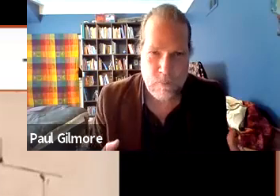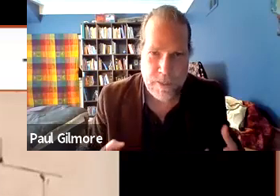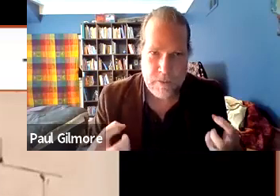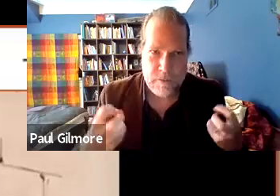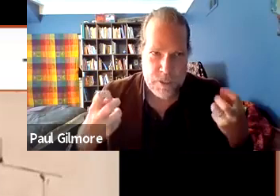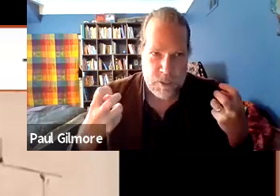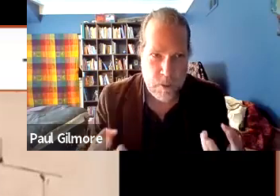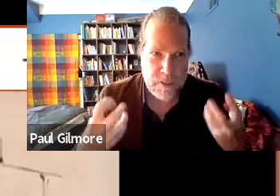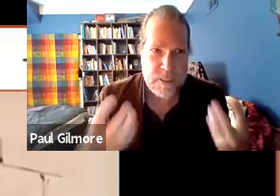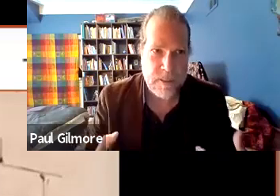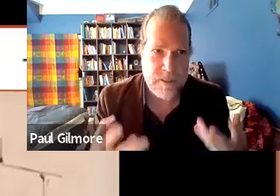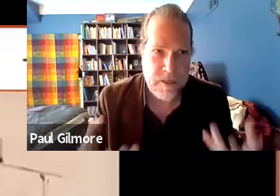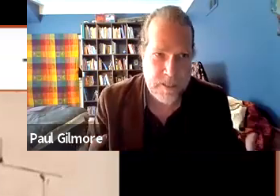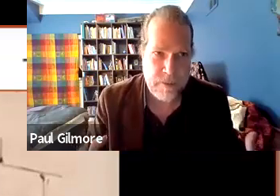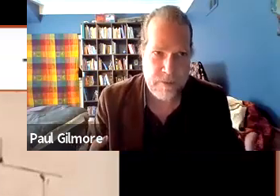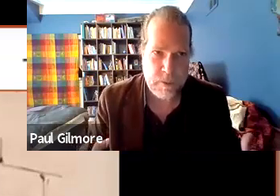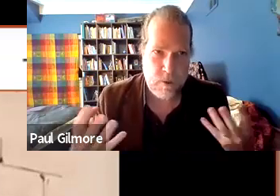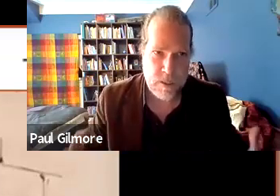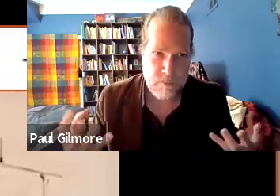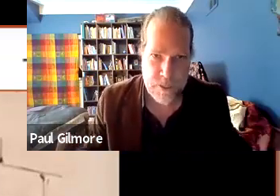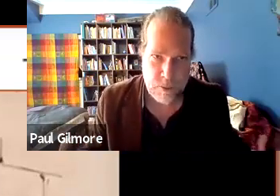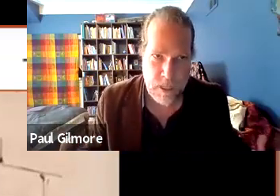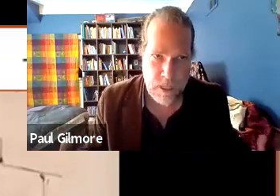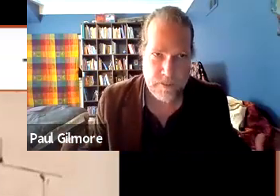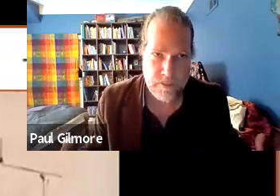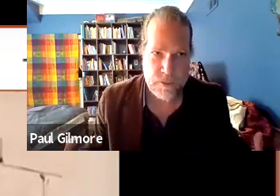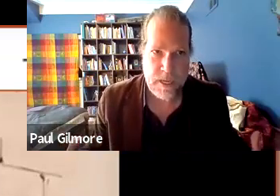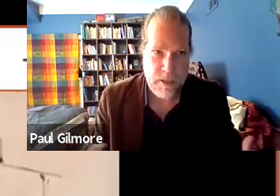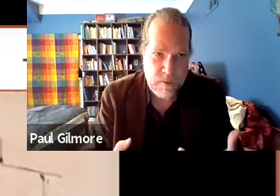out? Why don't you just join in solidarity with them across racial lines, and then